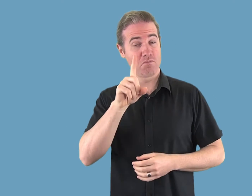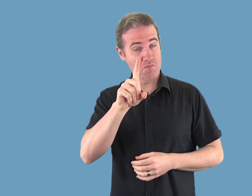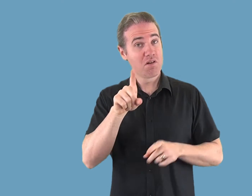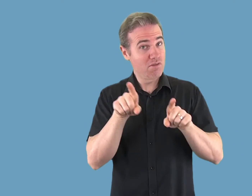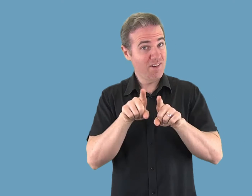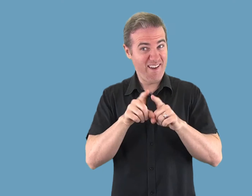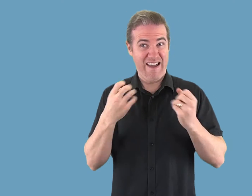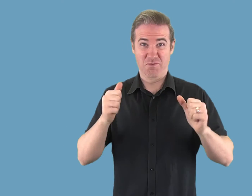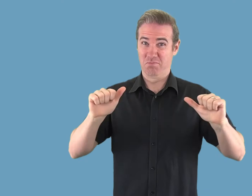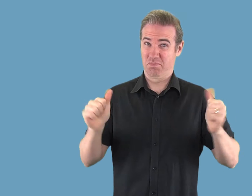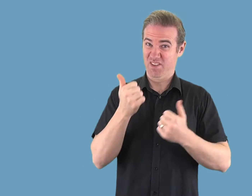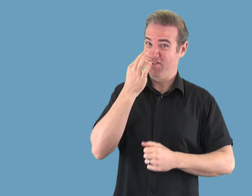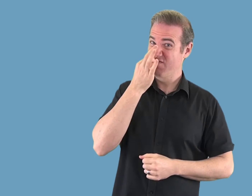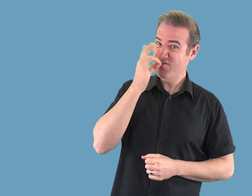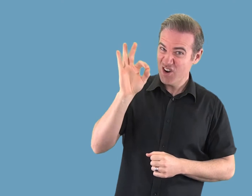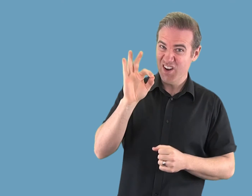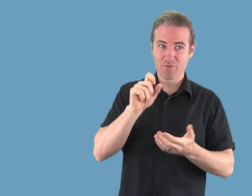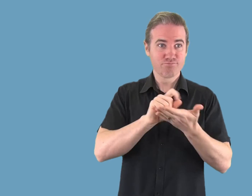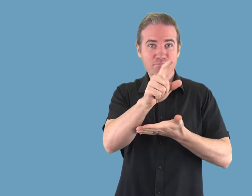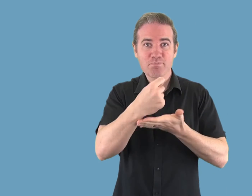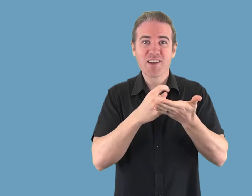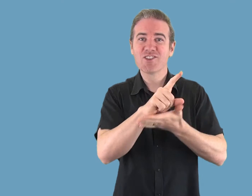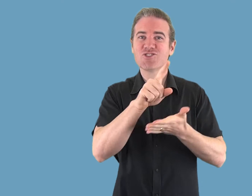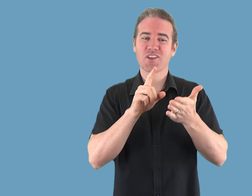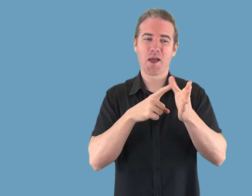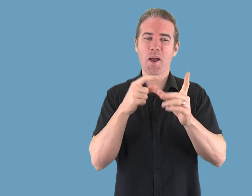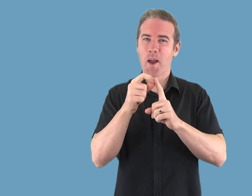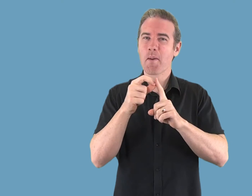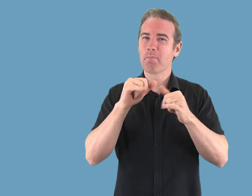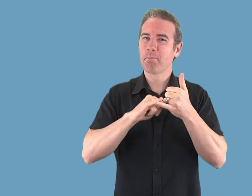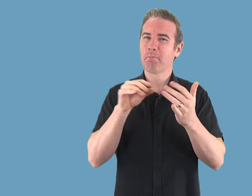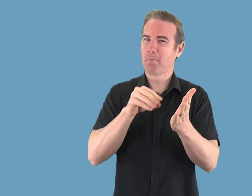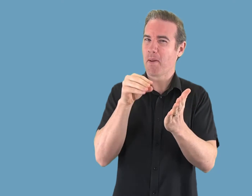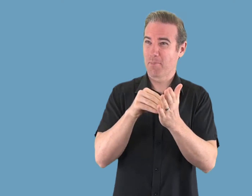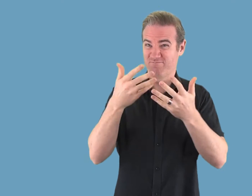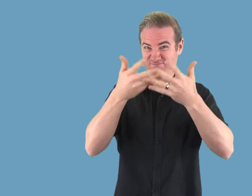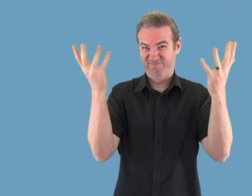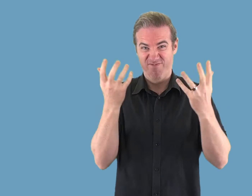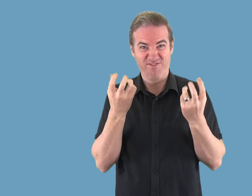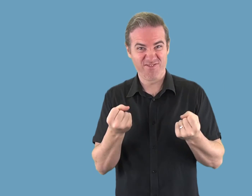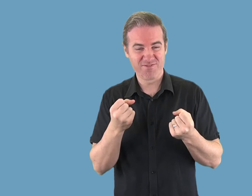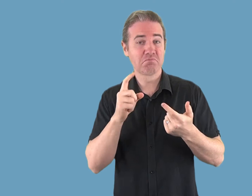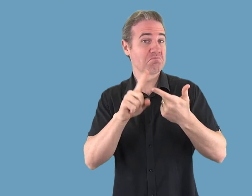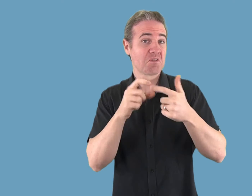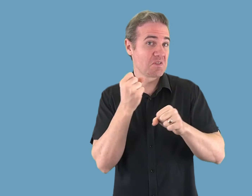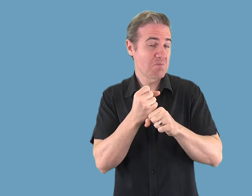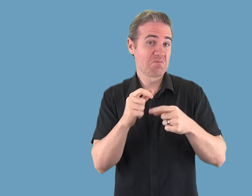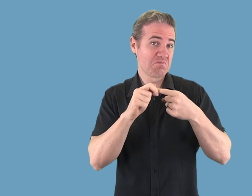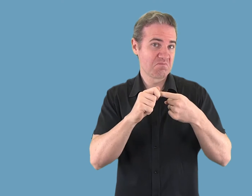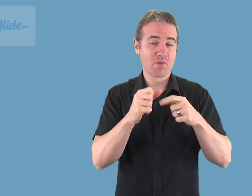Try: